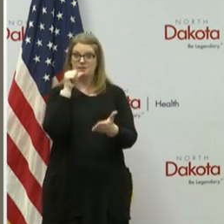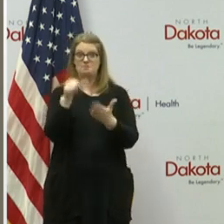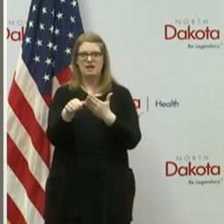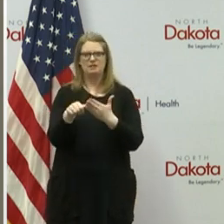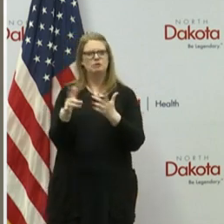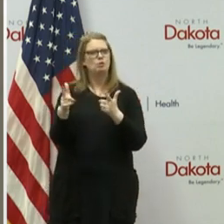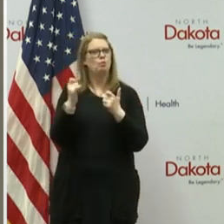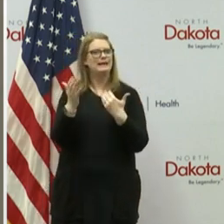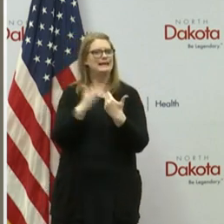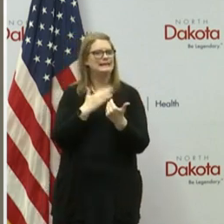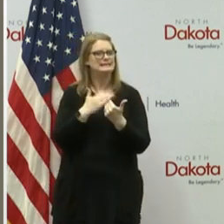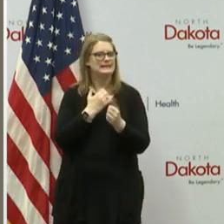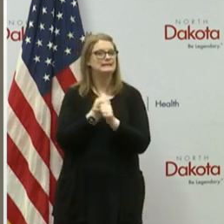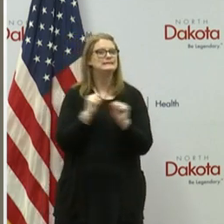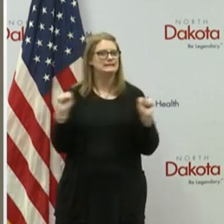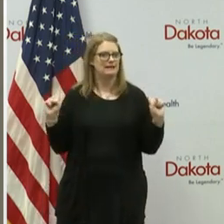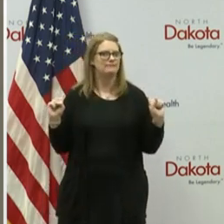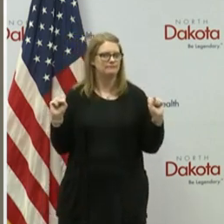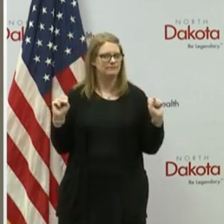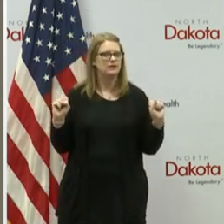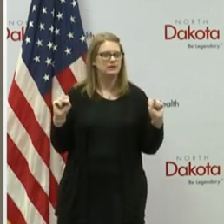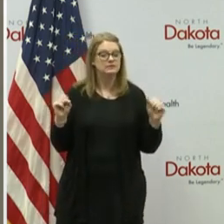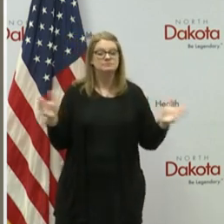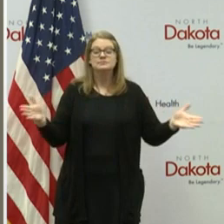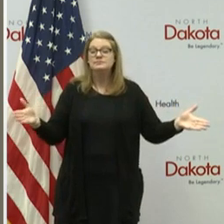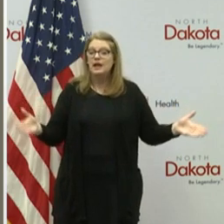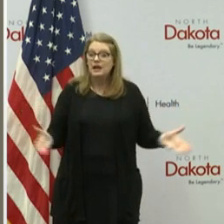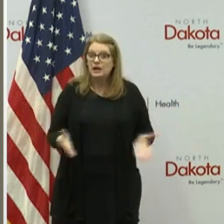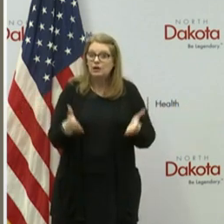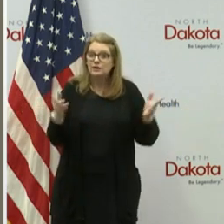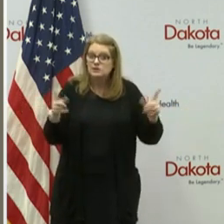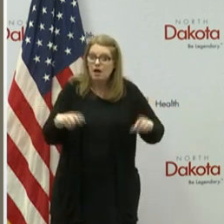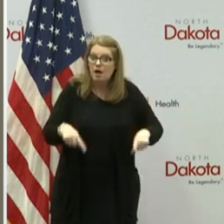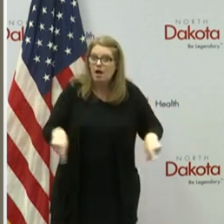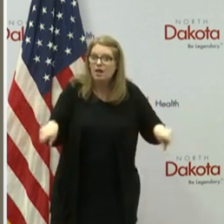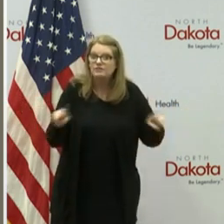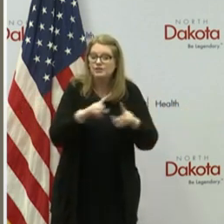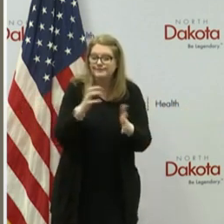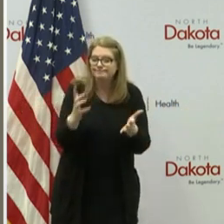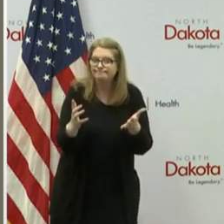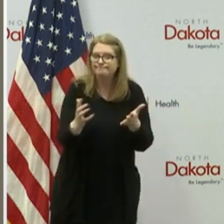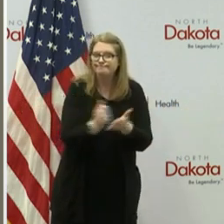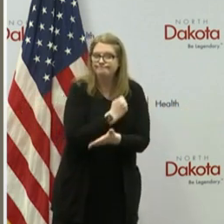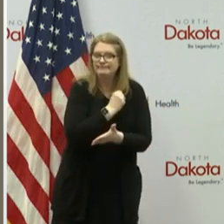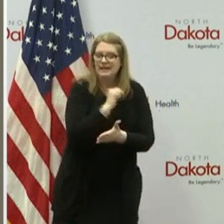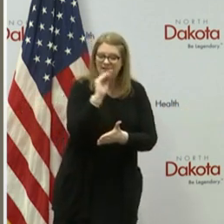ASSISTANCE TO COMPLETE THEIR BALLOT. CONTACT YOUR AUDITOR TO LEARN ABOUT ANY PRECAUTIONS YOU NEED TO TAKE.